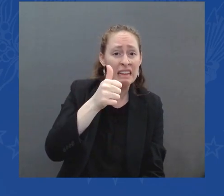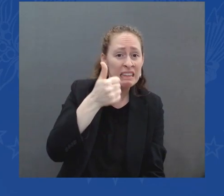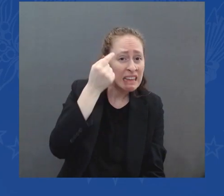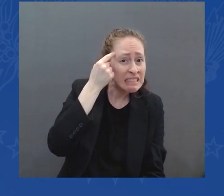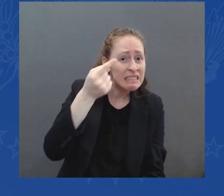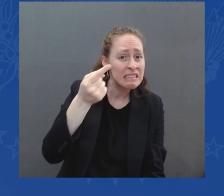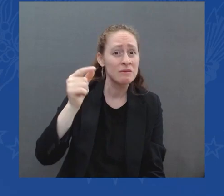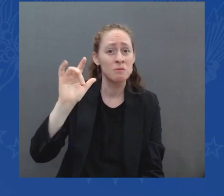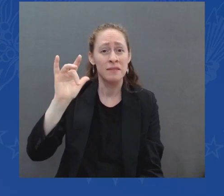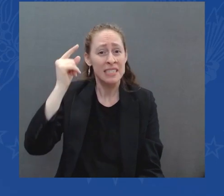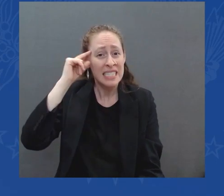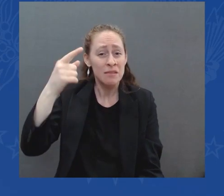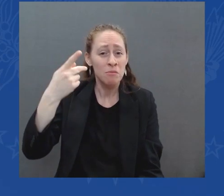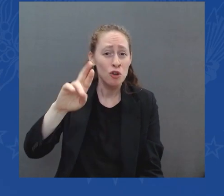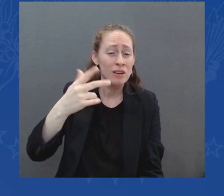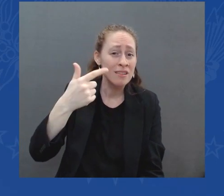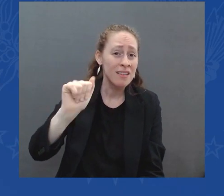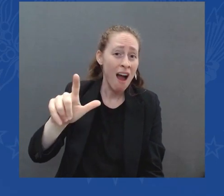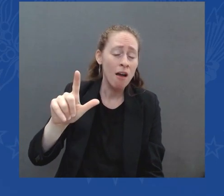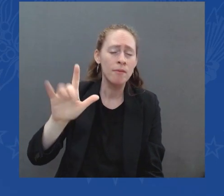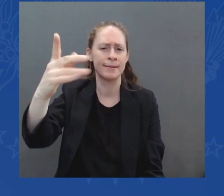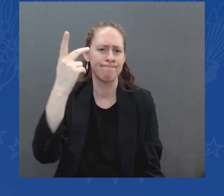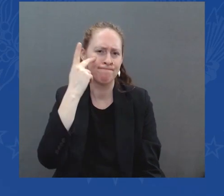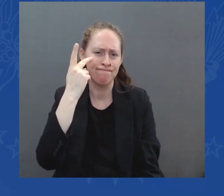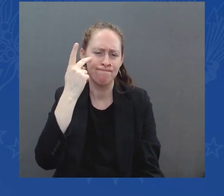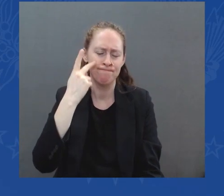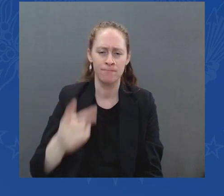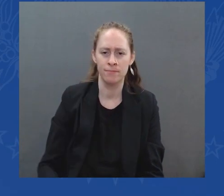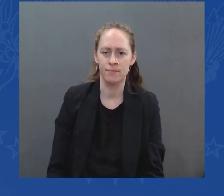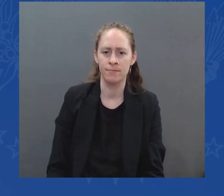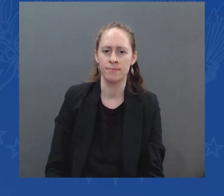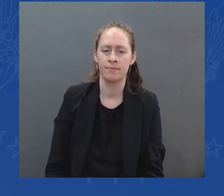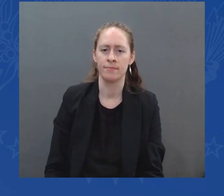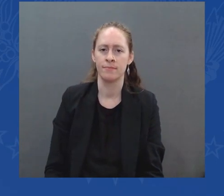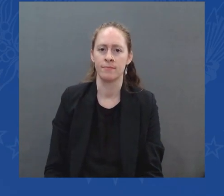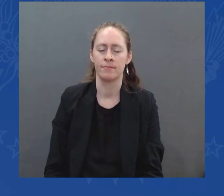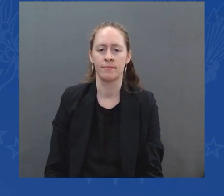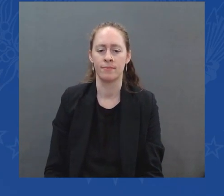I'm also waiting to see whether or not our allies -- exactly how many --